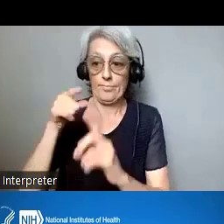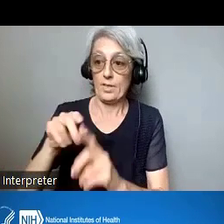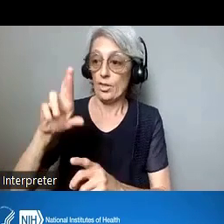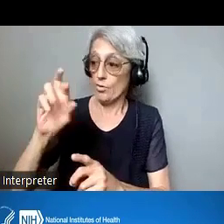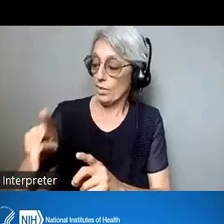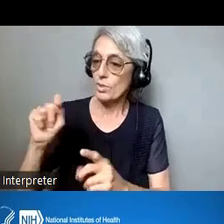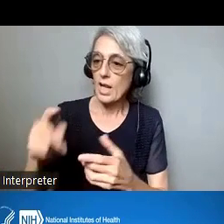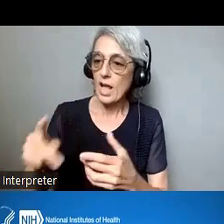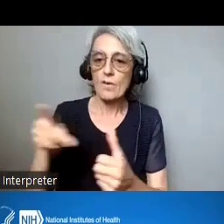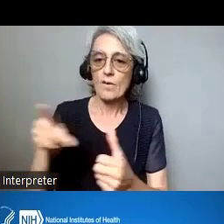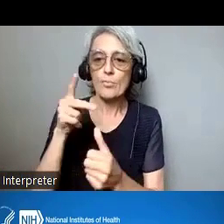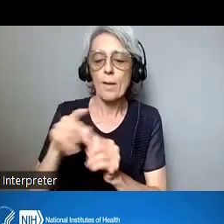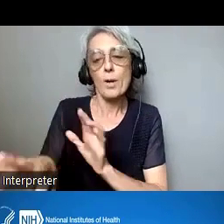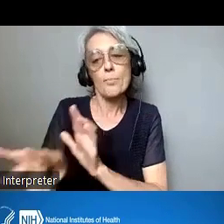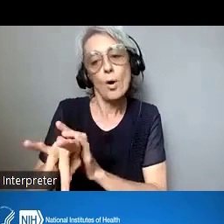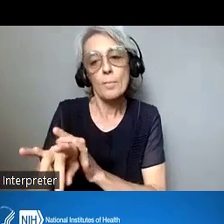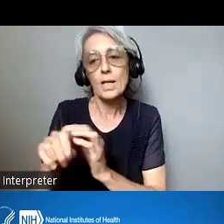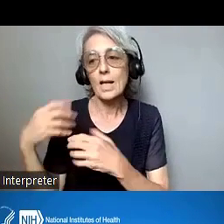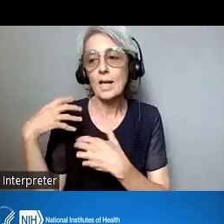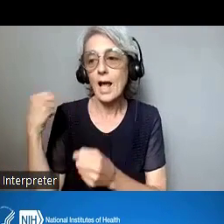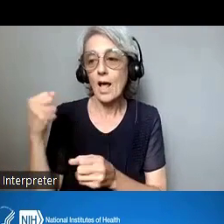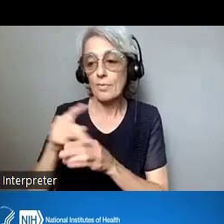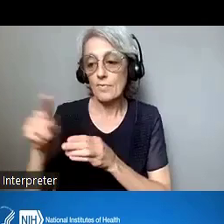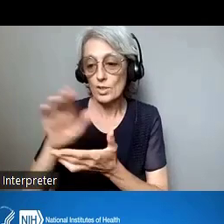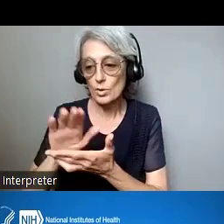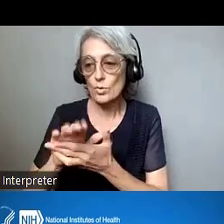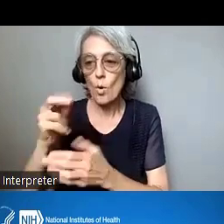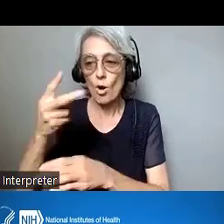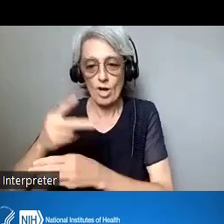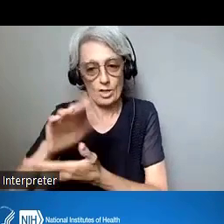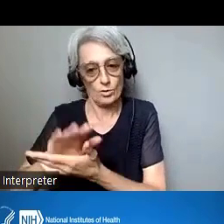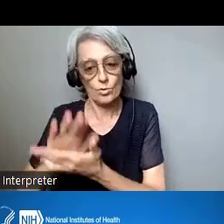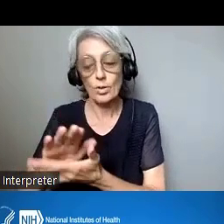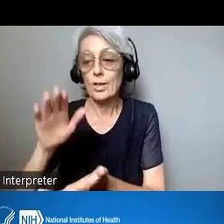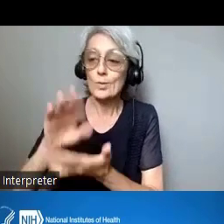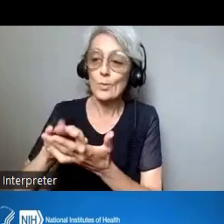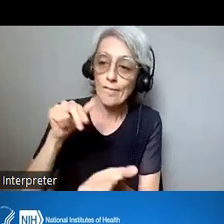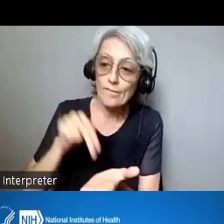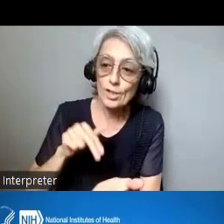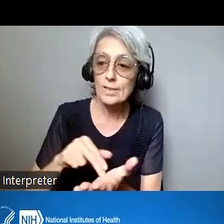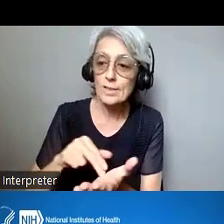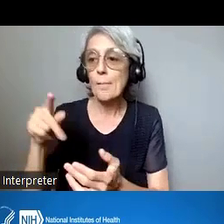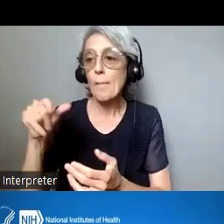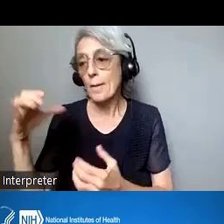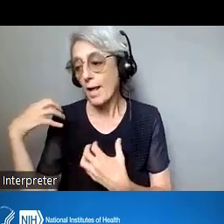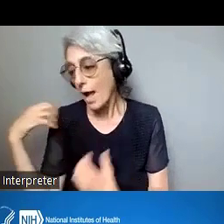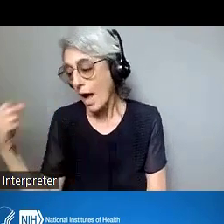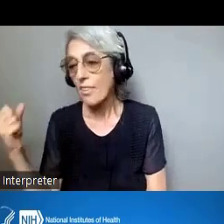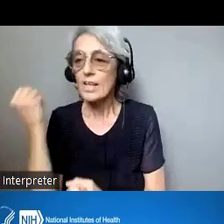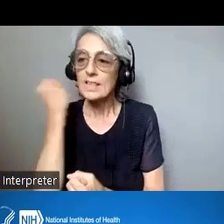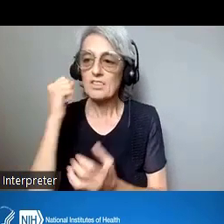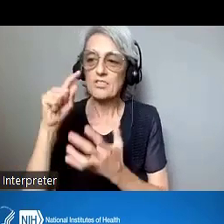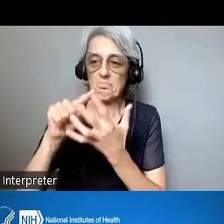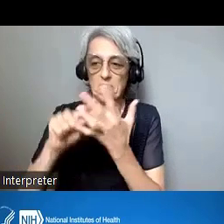in the health professional school or graduate school, such as schools of nursing, public health, dentistry and others as we mentioned.